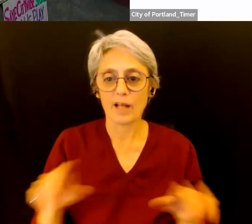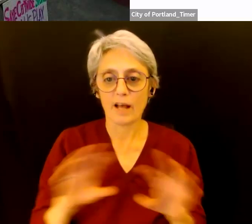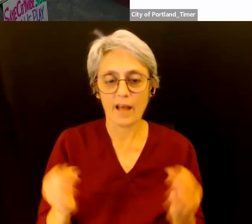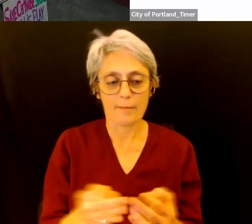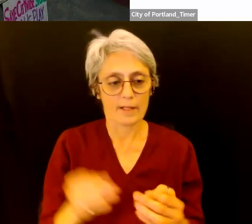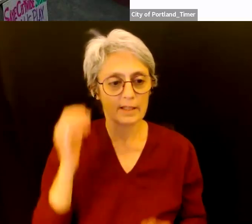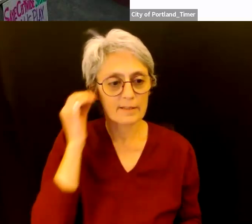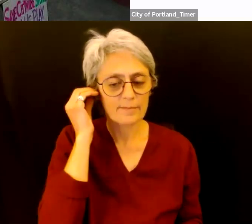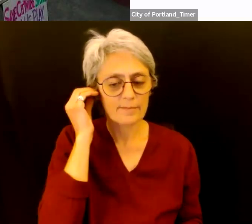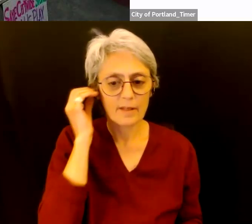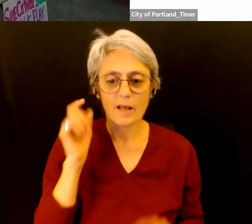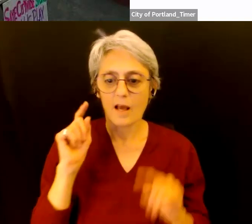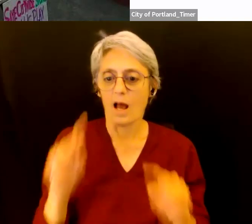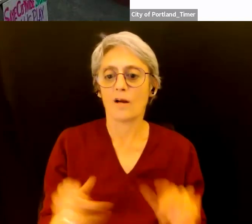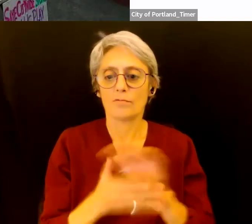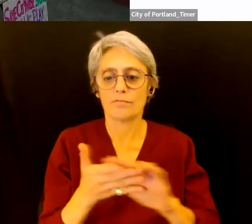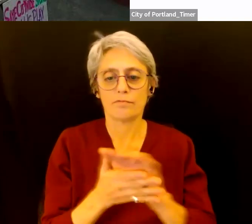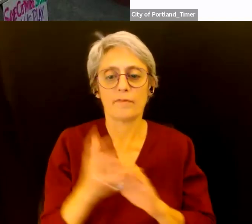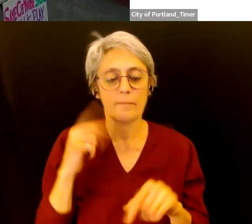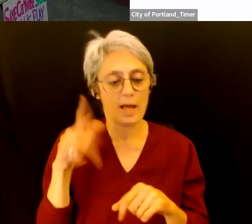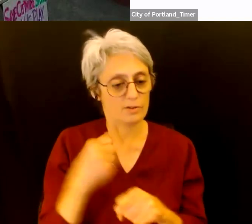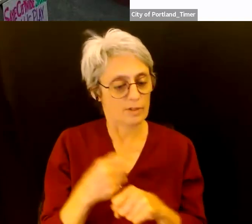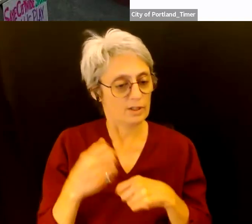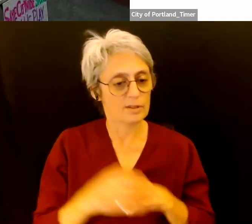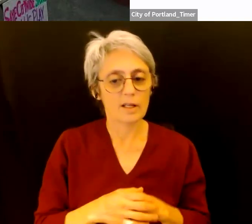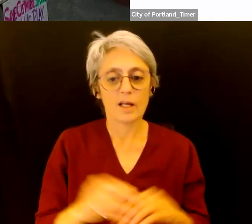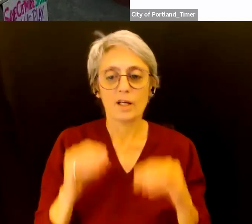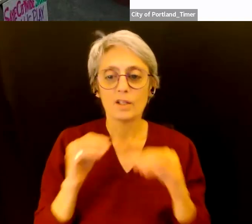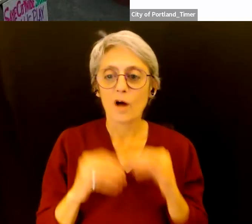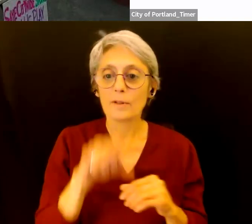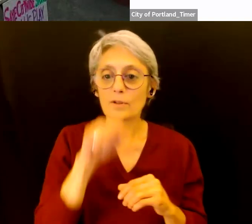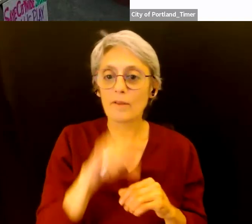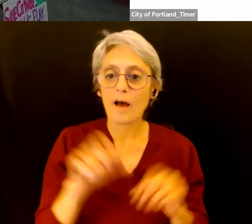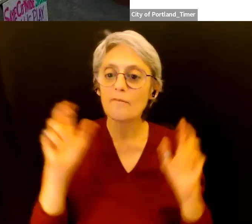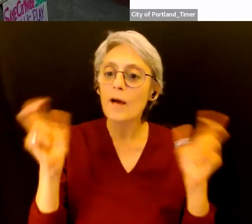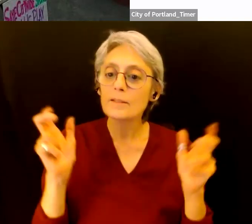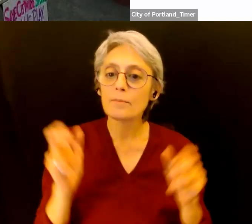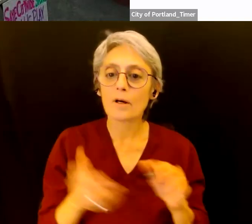Ivan Goldenbaugh for the past three years and it has taught me the love of basketball, teamwork skills, and it's a life-changing program.